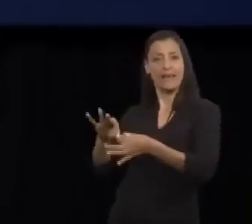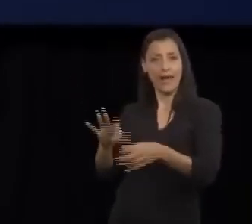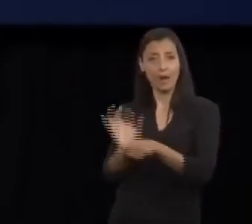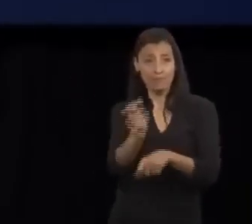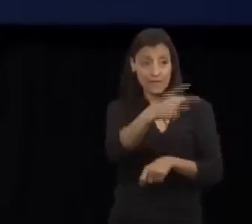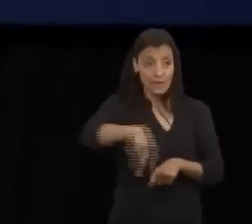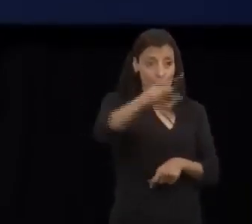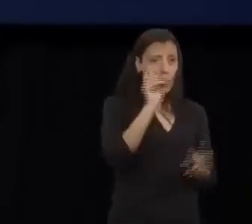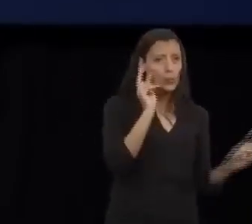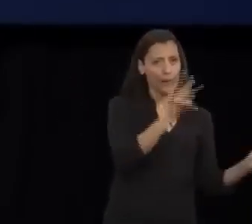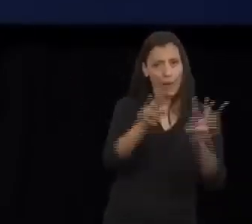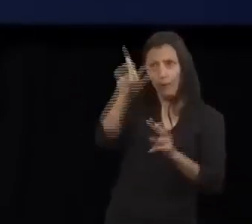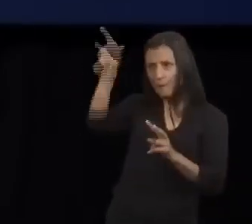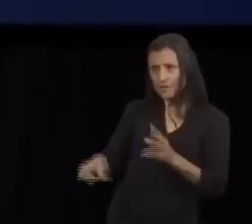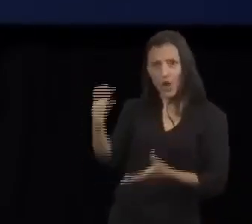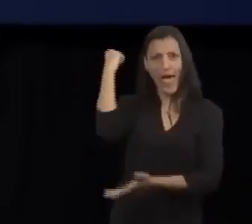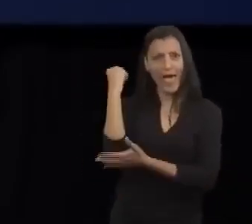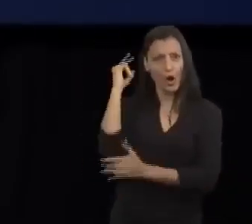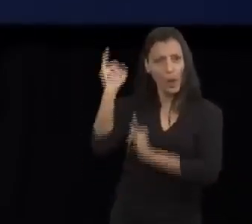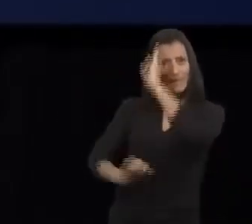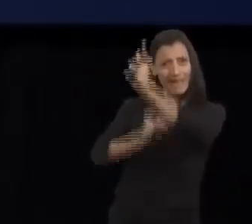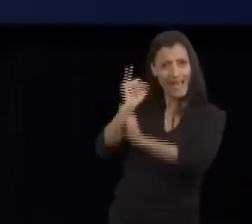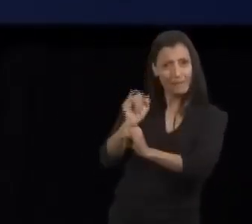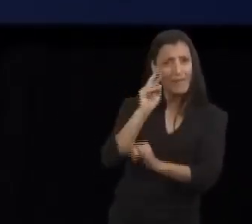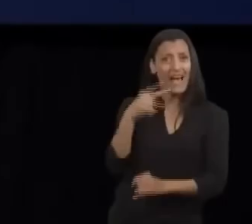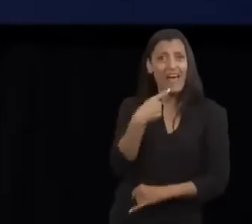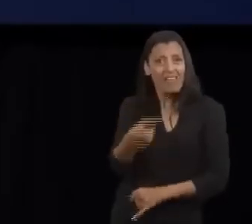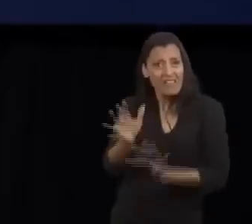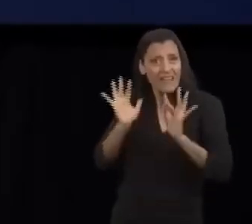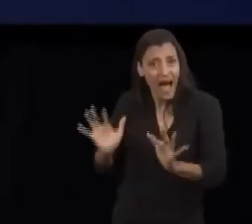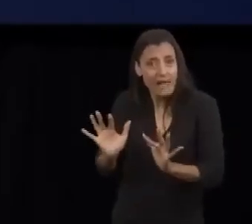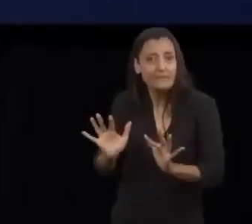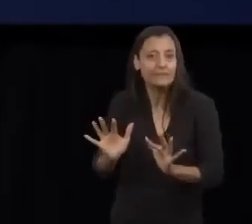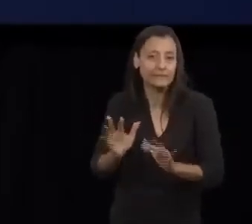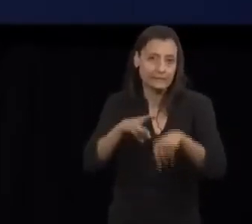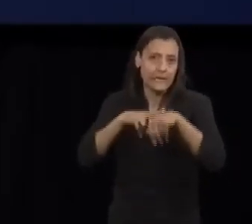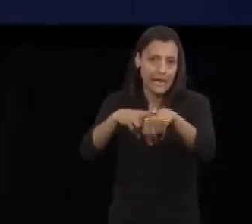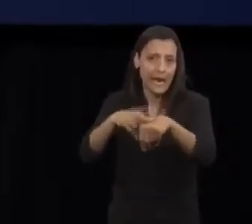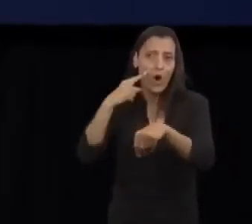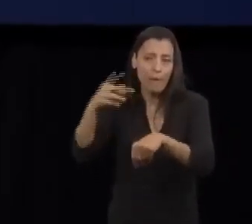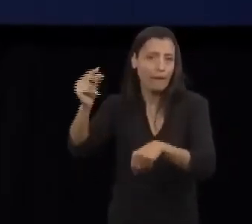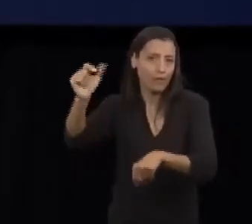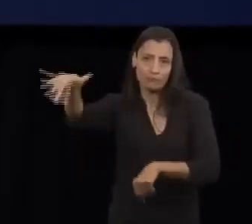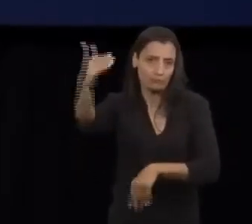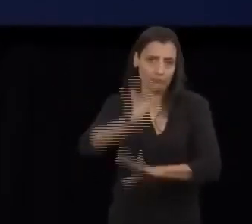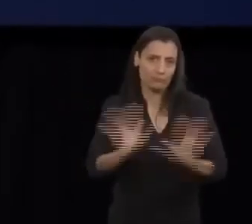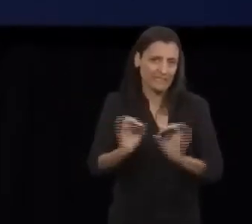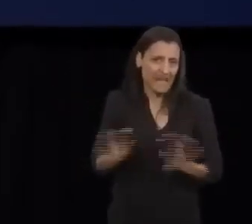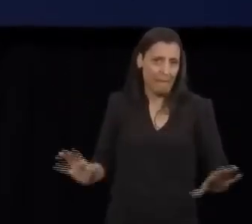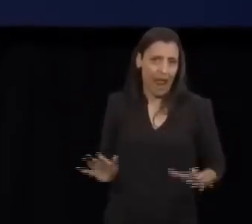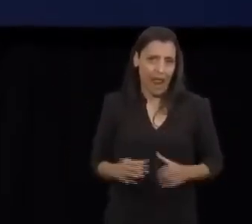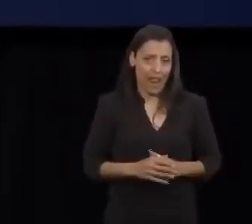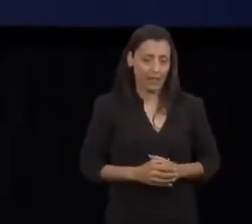I suggest that you invite him to leave, in an elegant way.